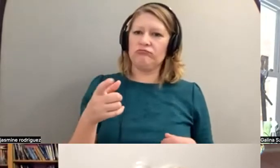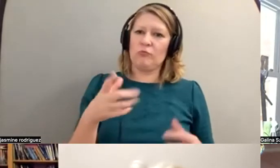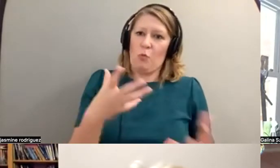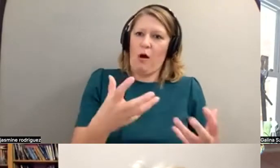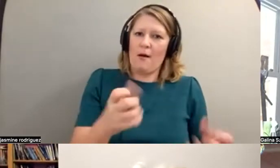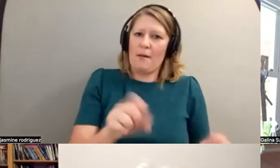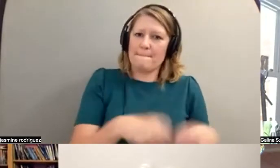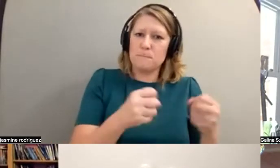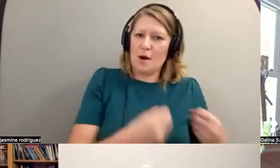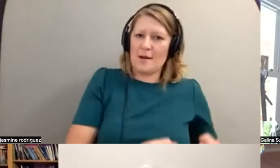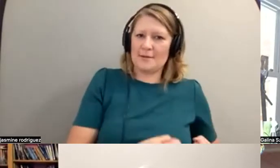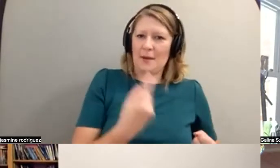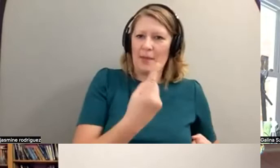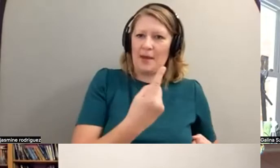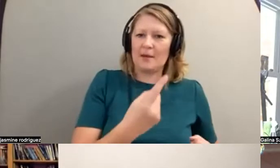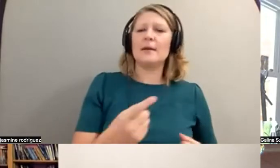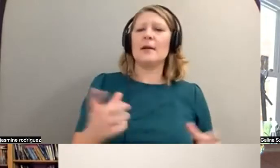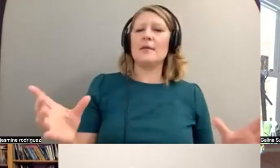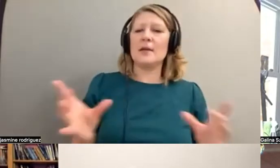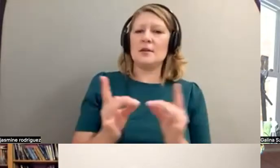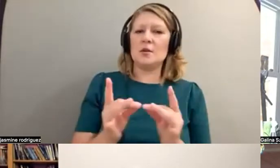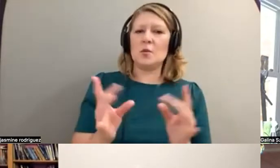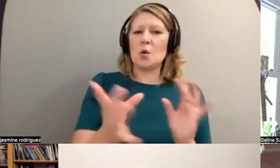glue it back together with the precious metals, and then you